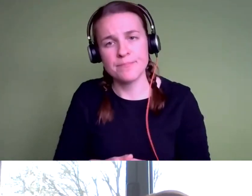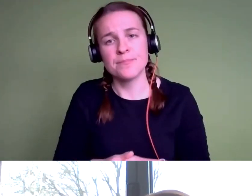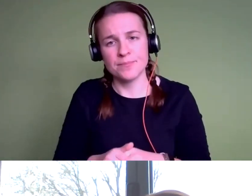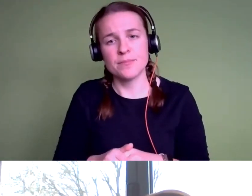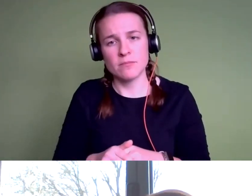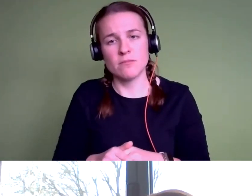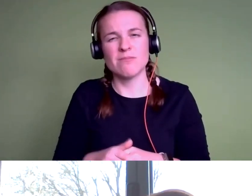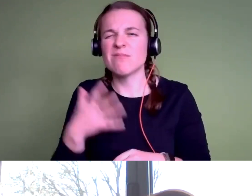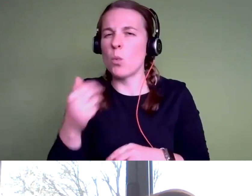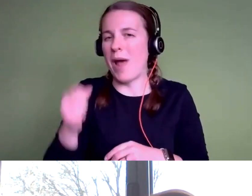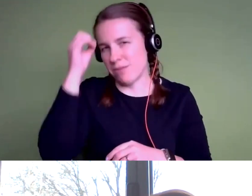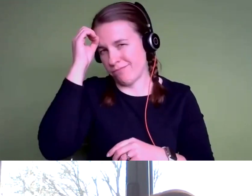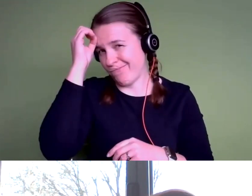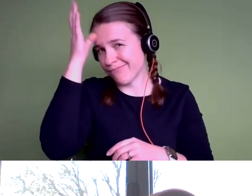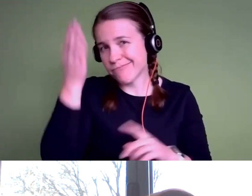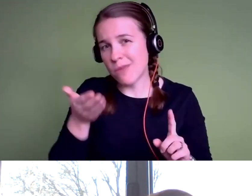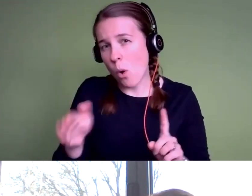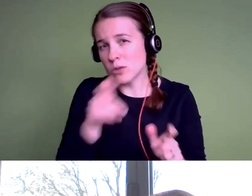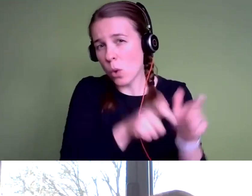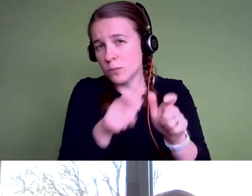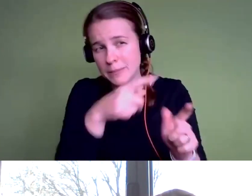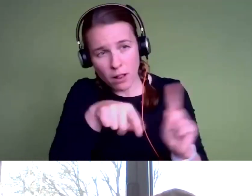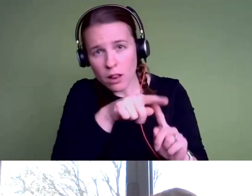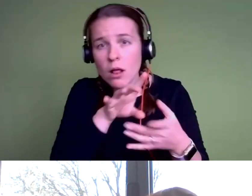on the approach of social and therapeutic horticulture, where we use